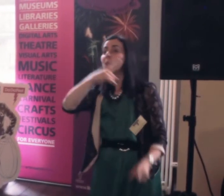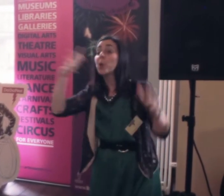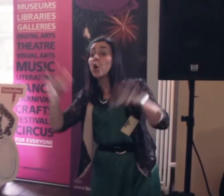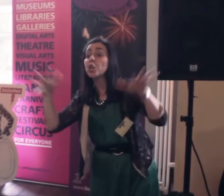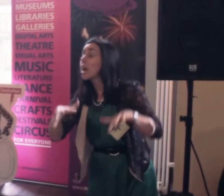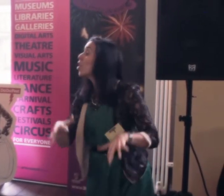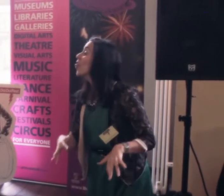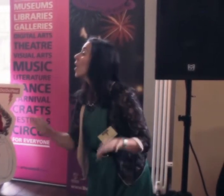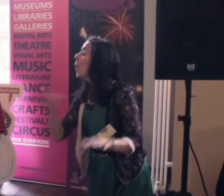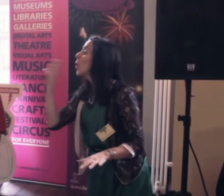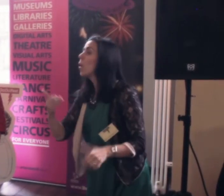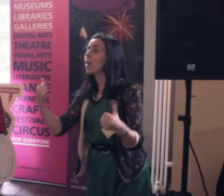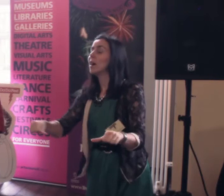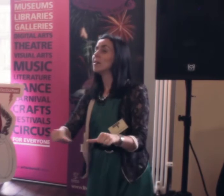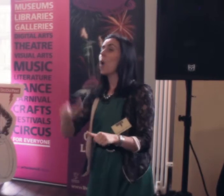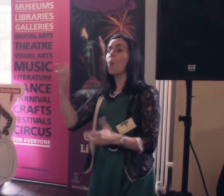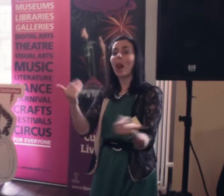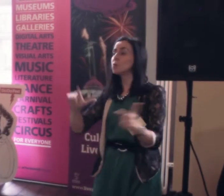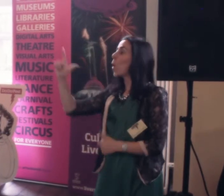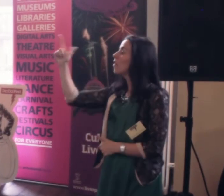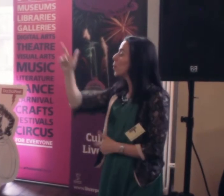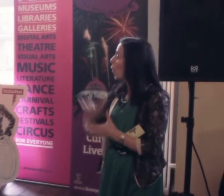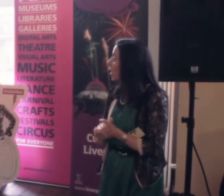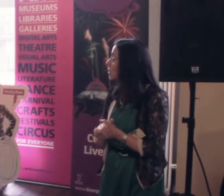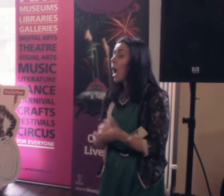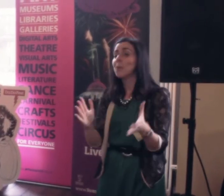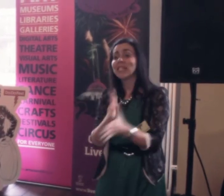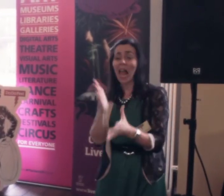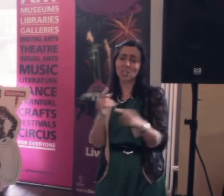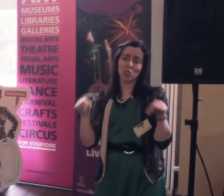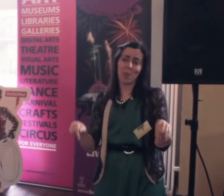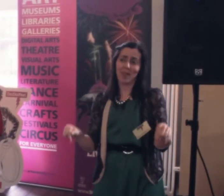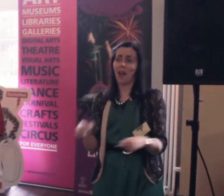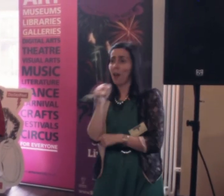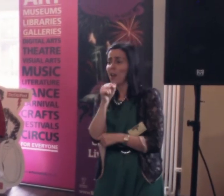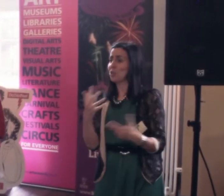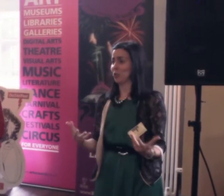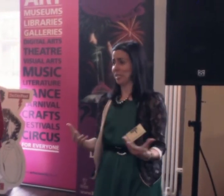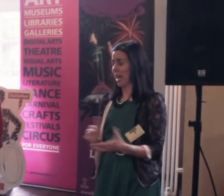welcome to Liverpool this afternoon, and I’m delighted to be here at the launch of DaDaFest